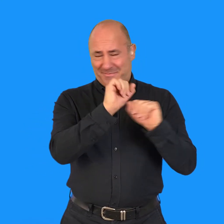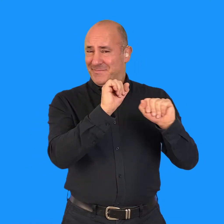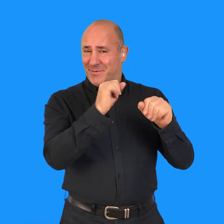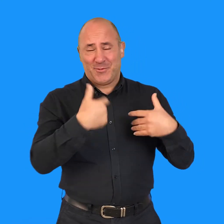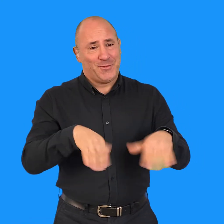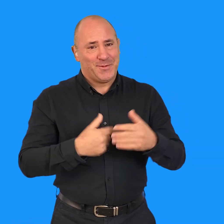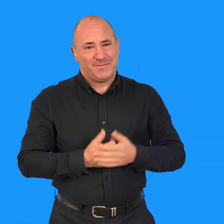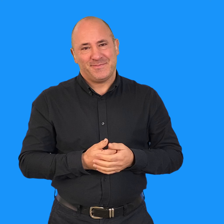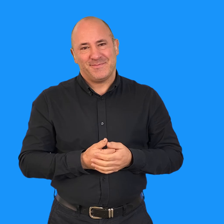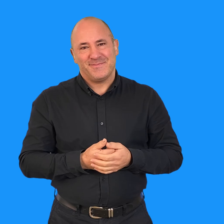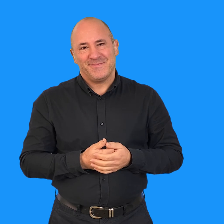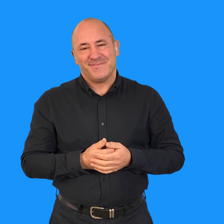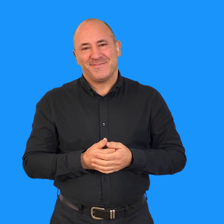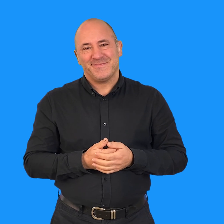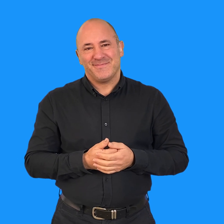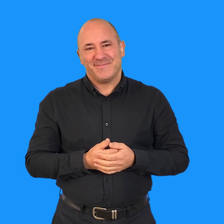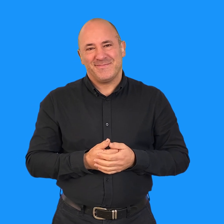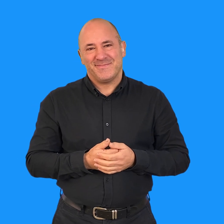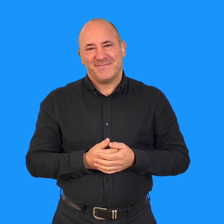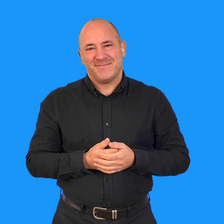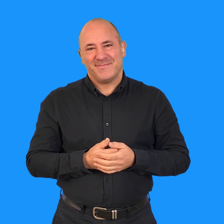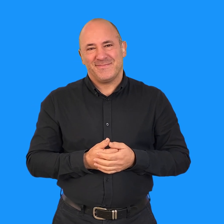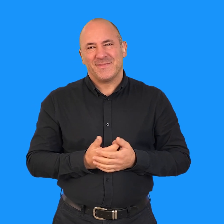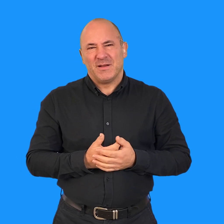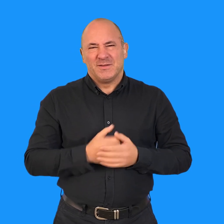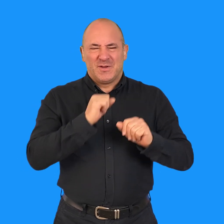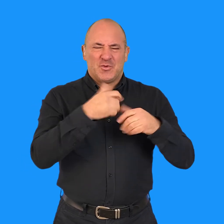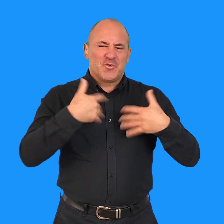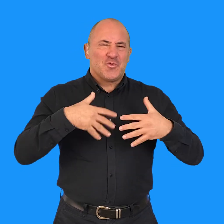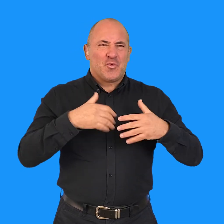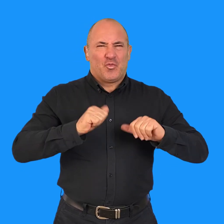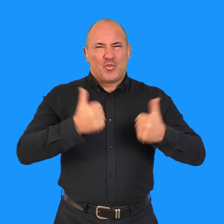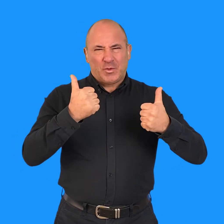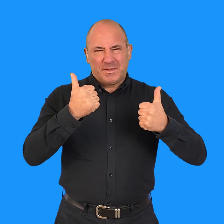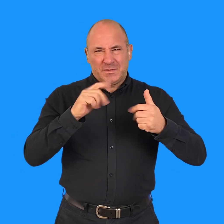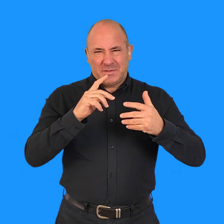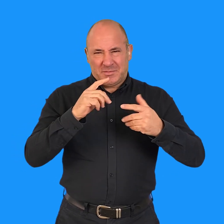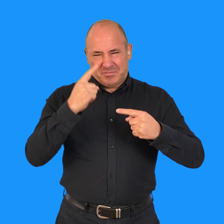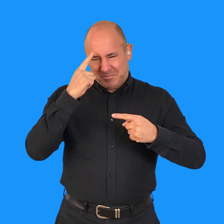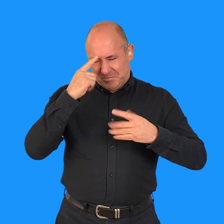and she could be demanding, and she could be argumentative.